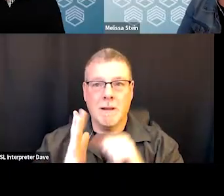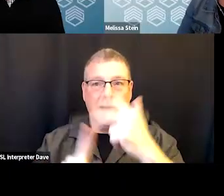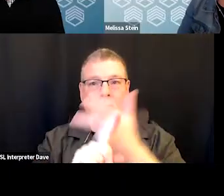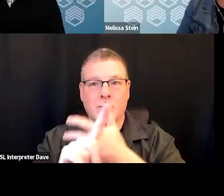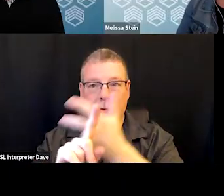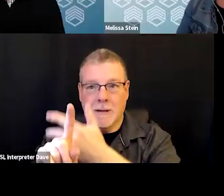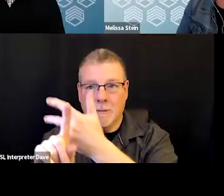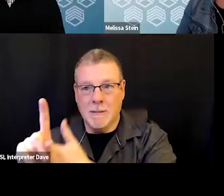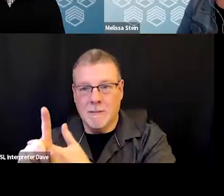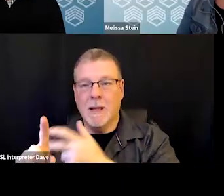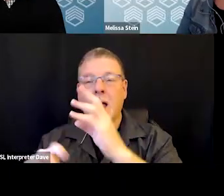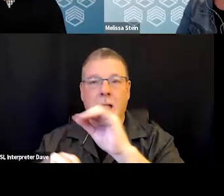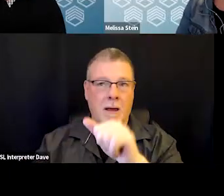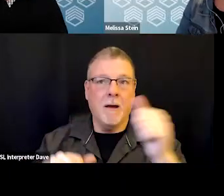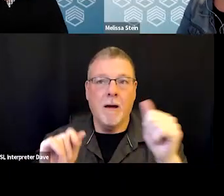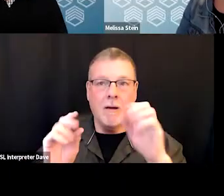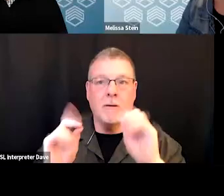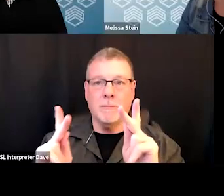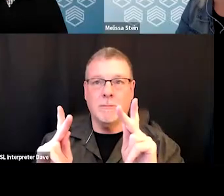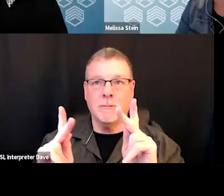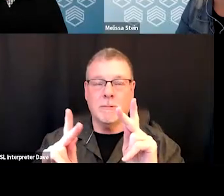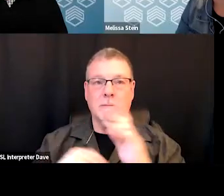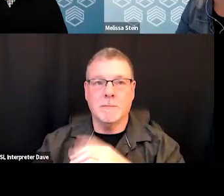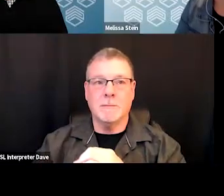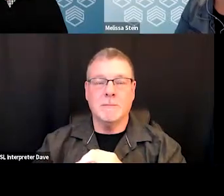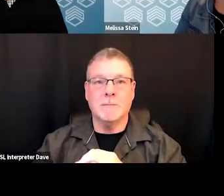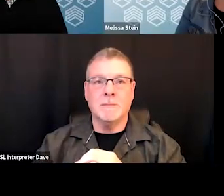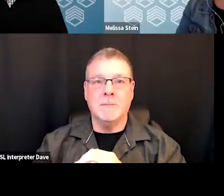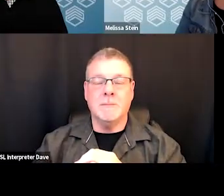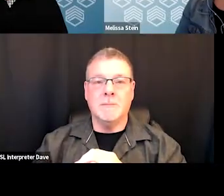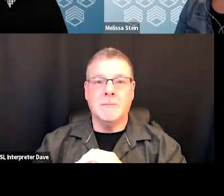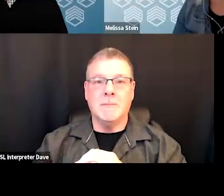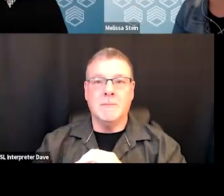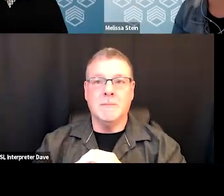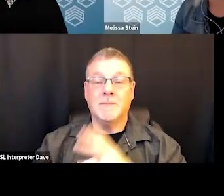as well as other opportunities coming out from SAMHSA's GAINS Center. And thank you, West.